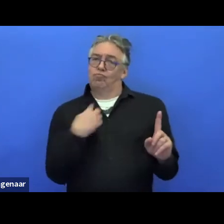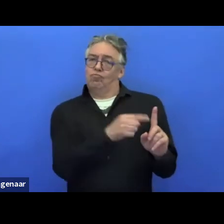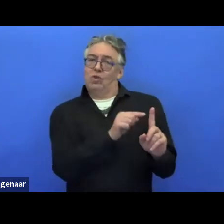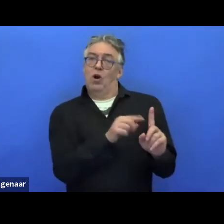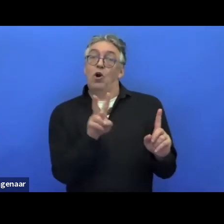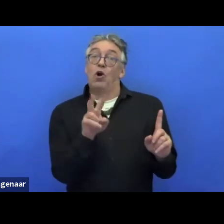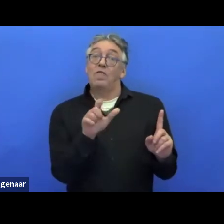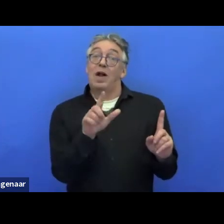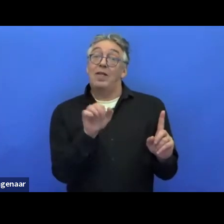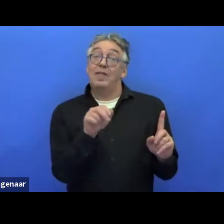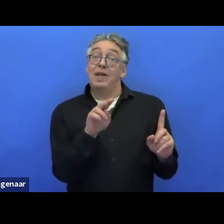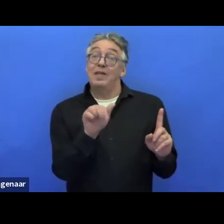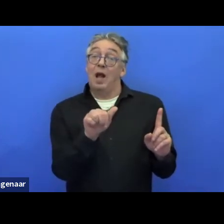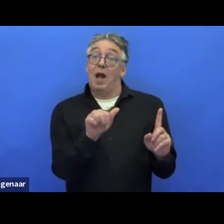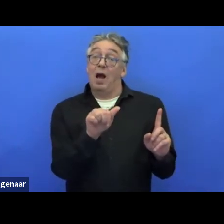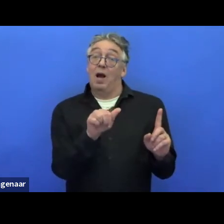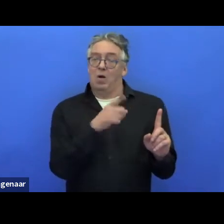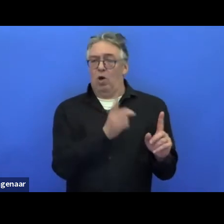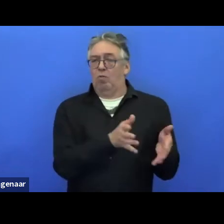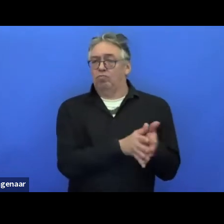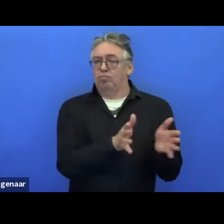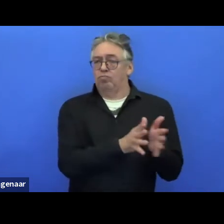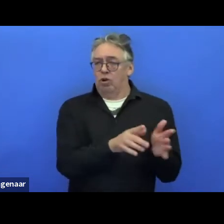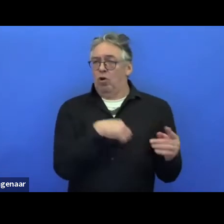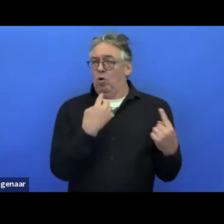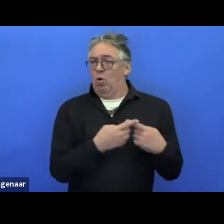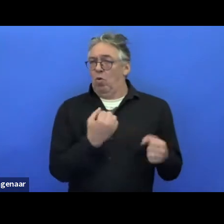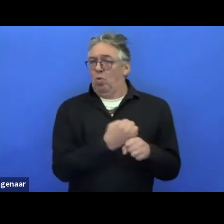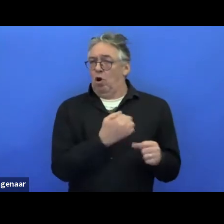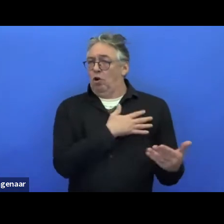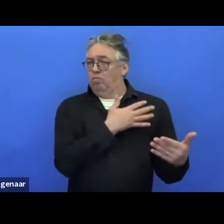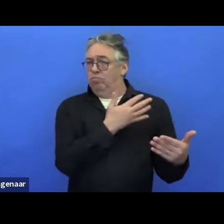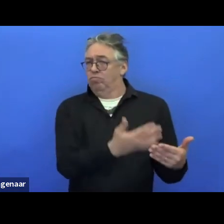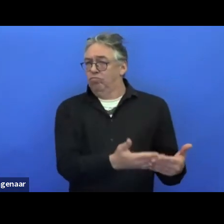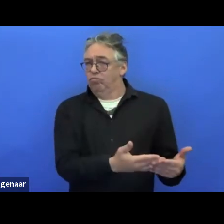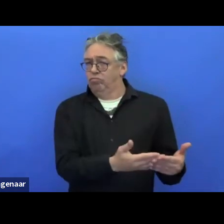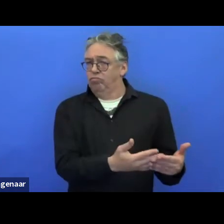about the rights of persons with disabilities and I'll speak about the Ombudsman in general.